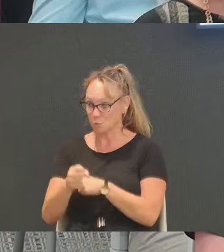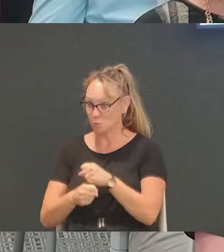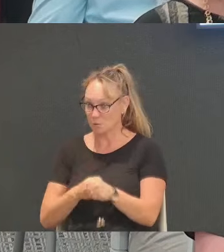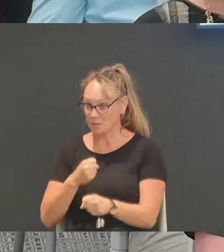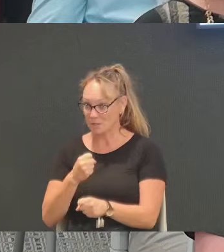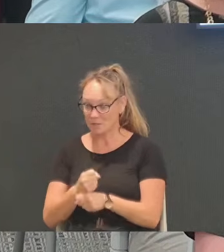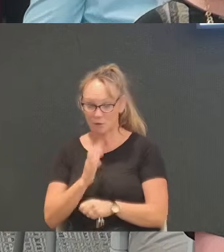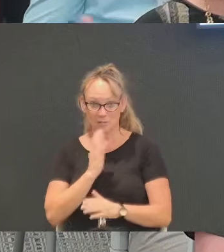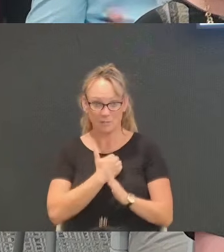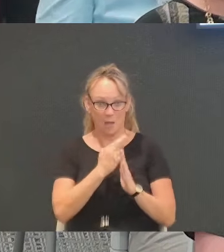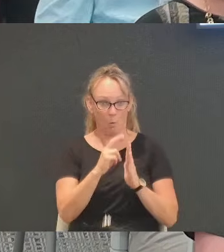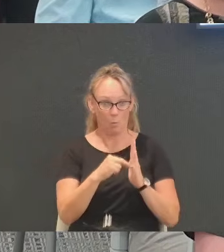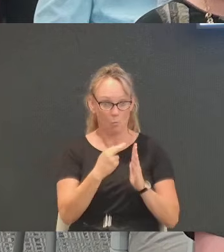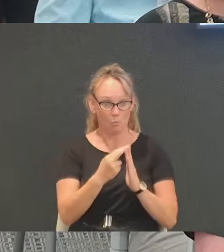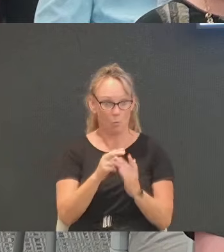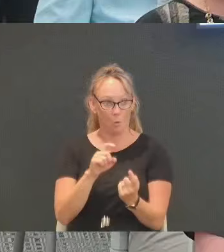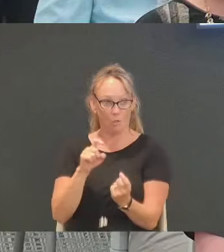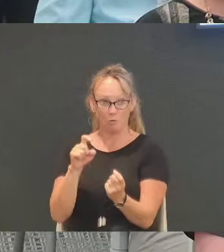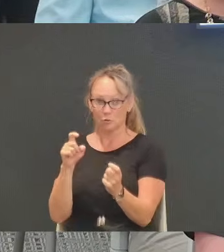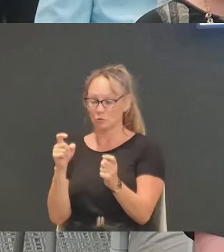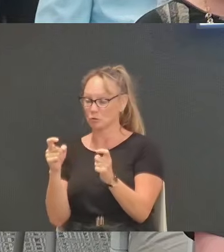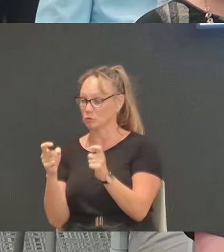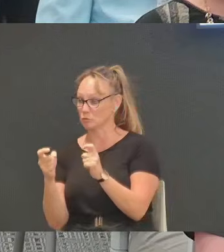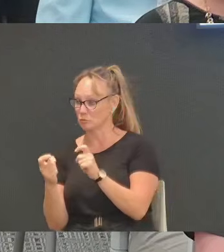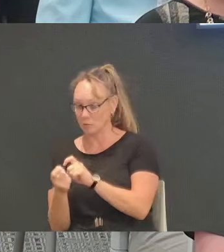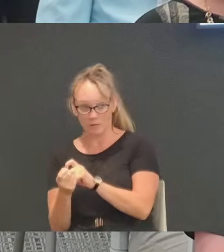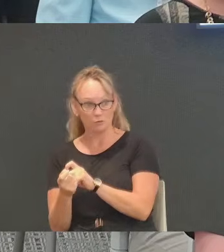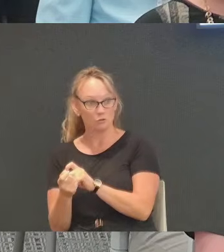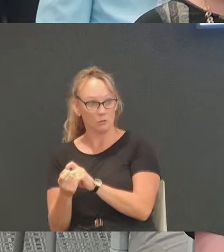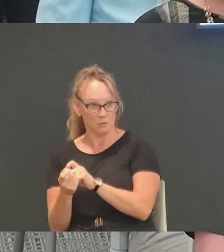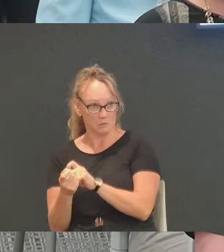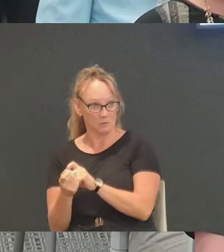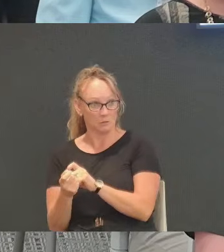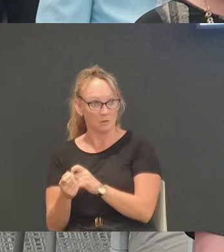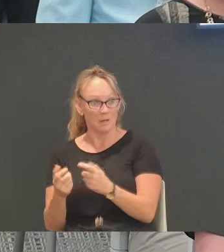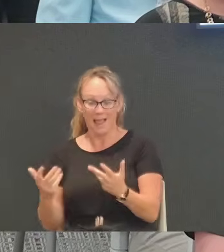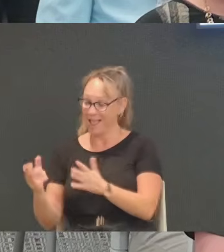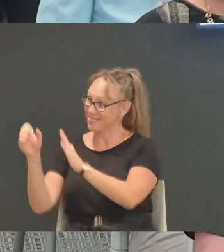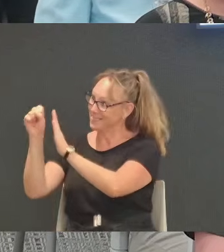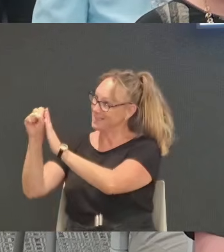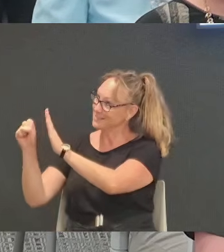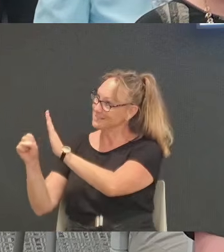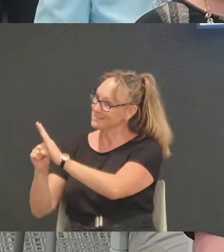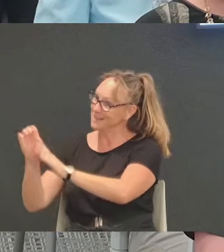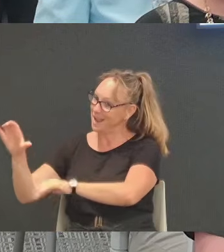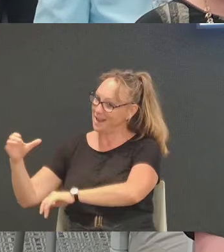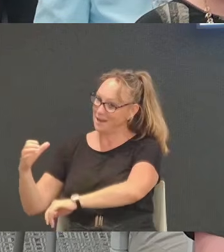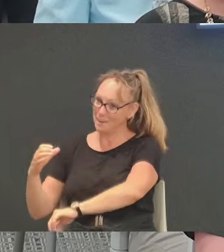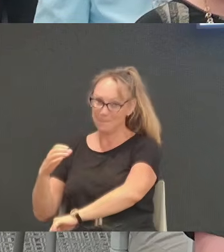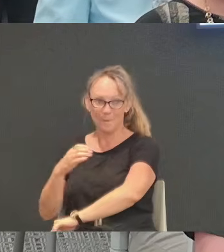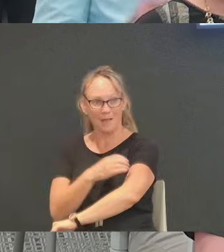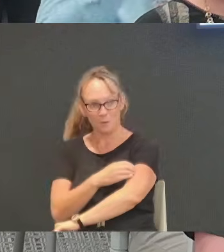and several years ago, the state in empowered us to recruit families for child care for foster